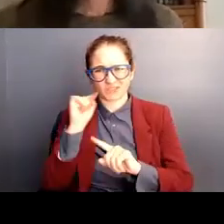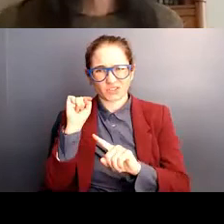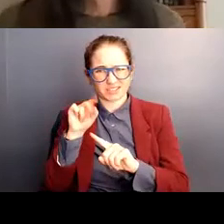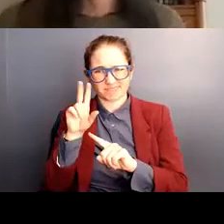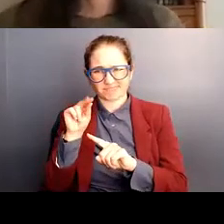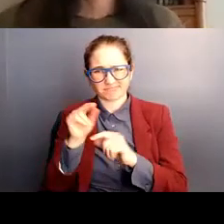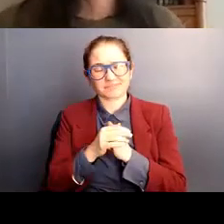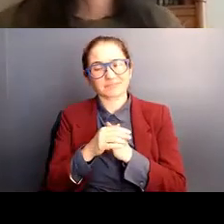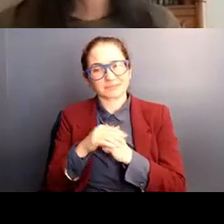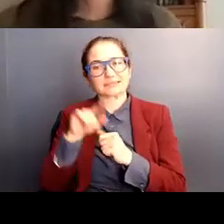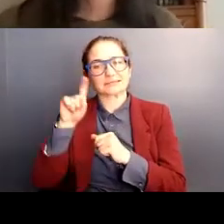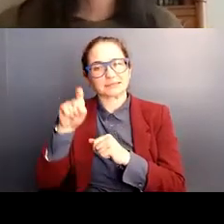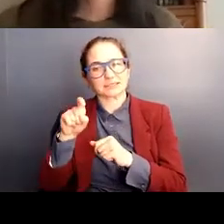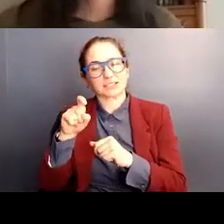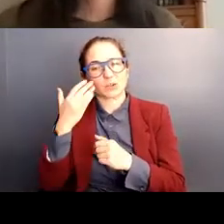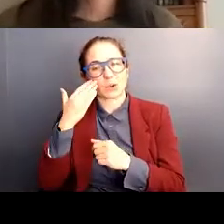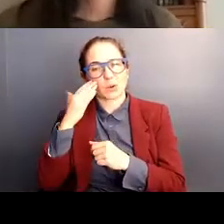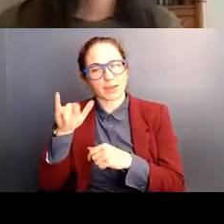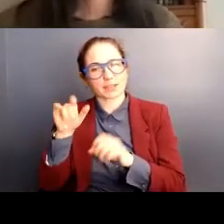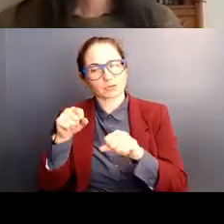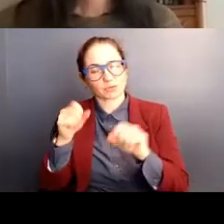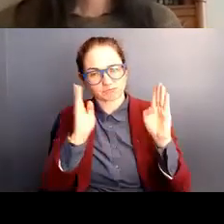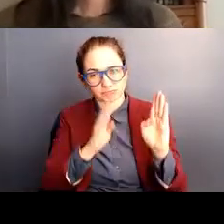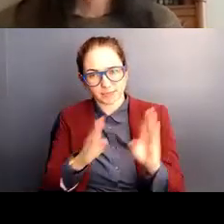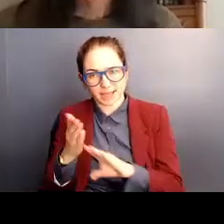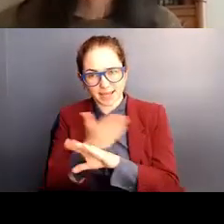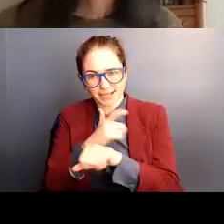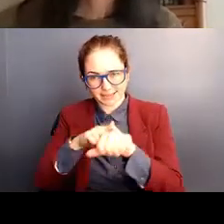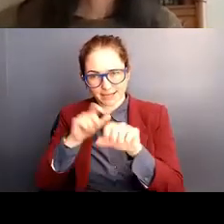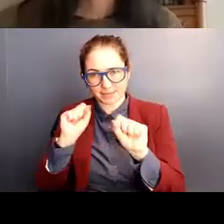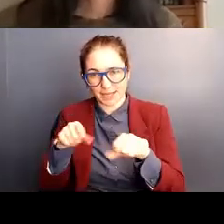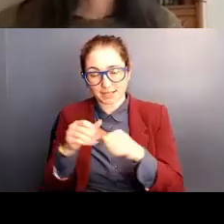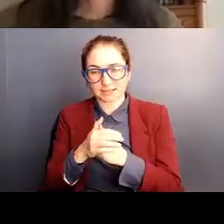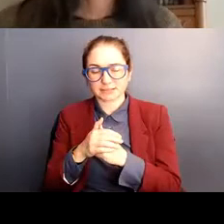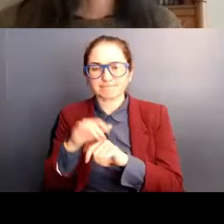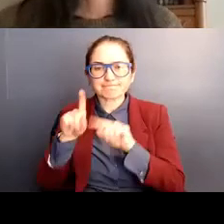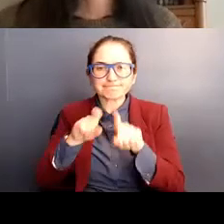it's helpful to know that so that way you can plan ahead. And you can ask them about their experiences and start to